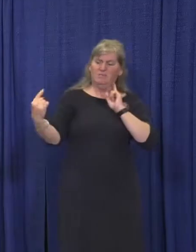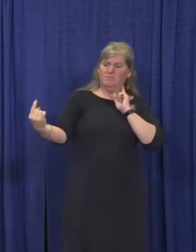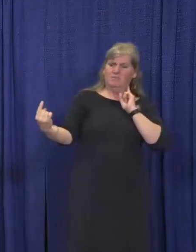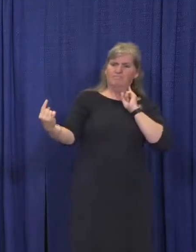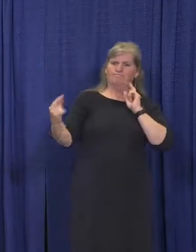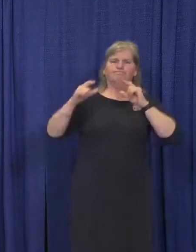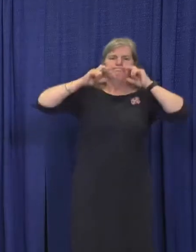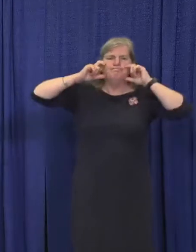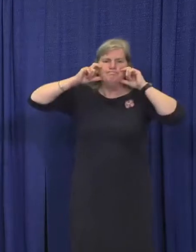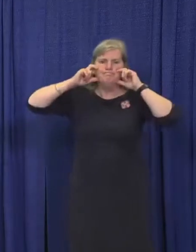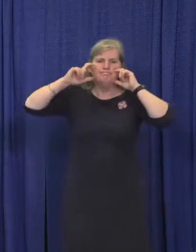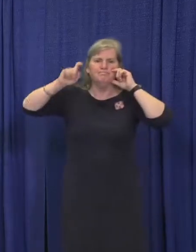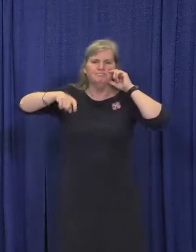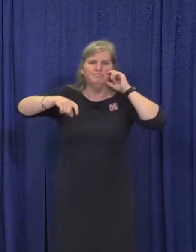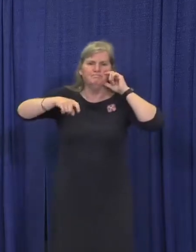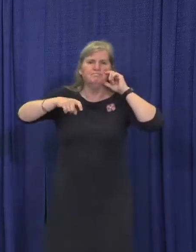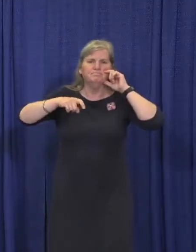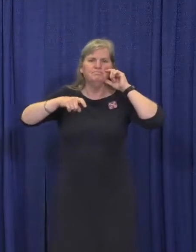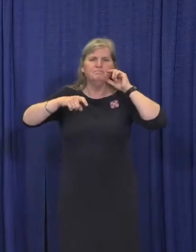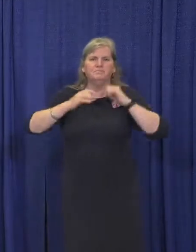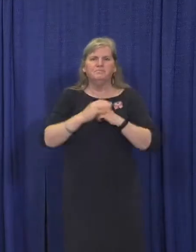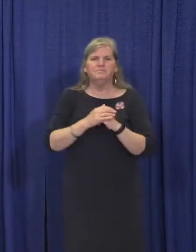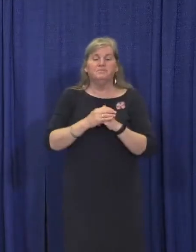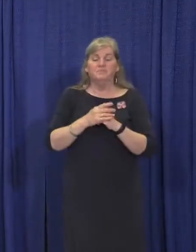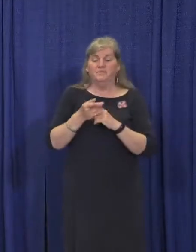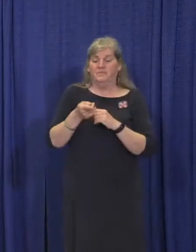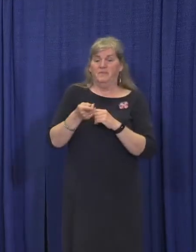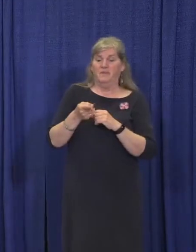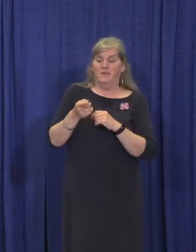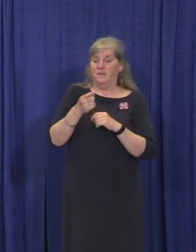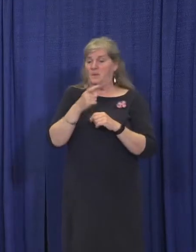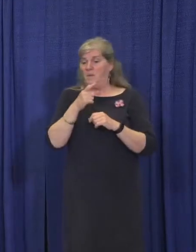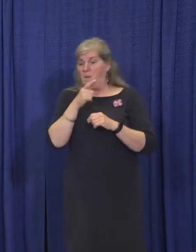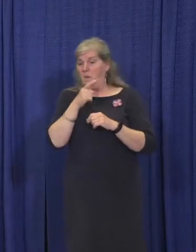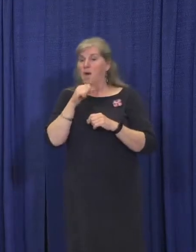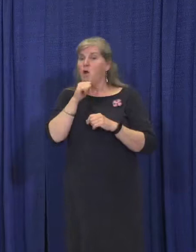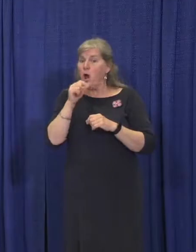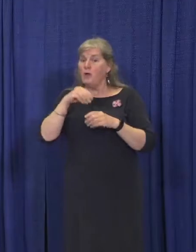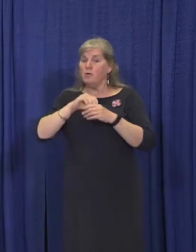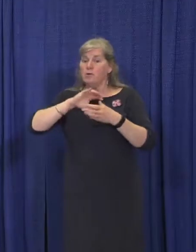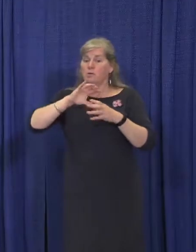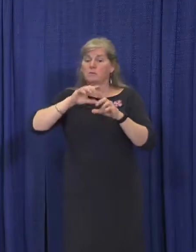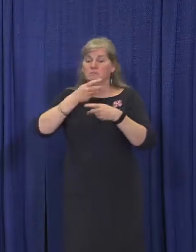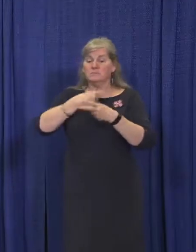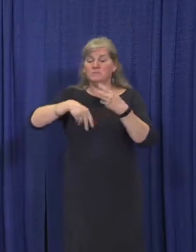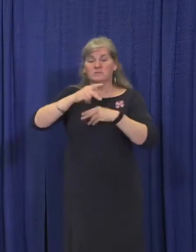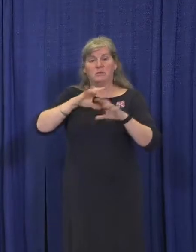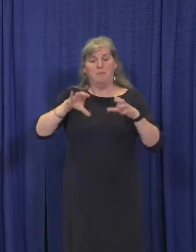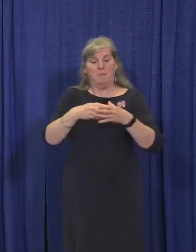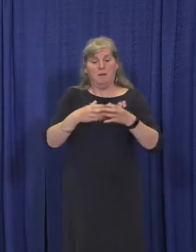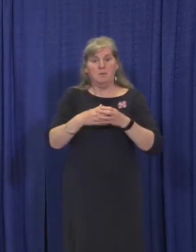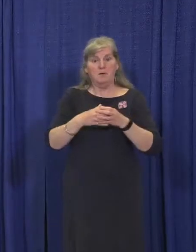physical distancing and when you have folks who are not in your social bubble.